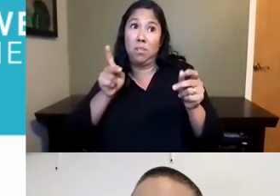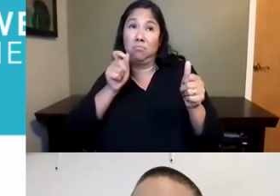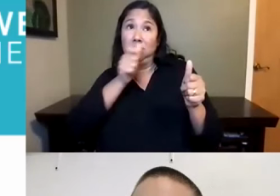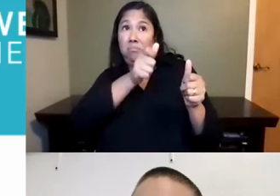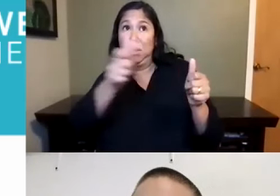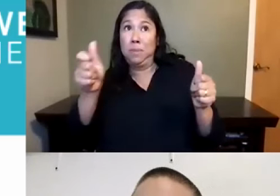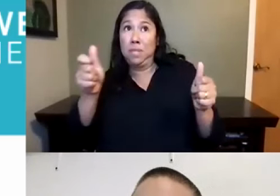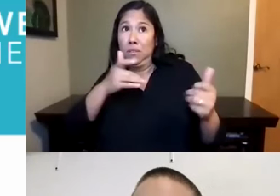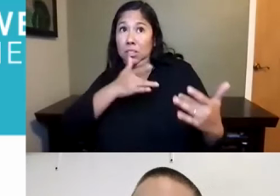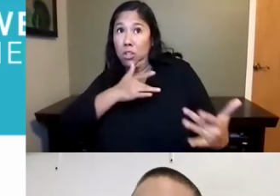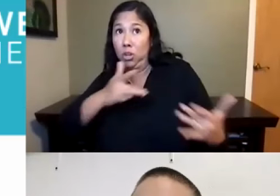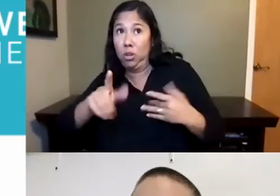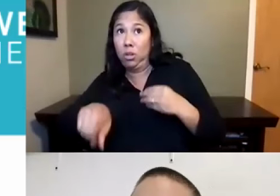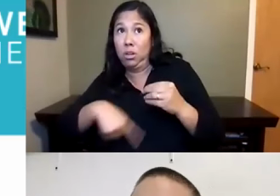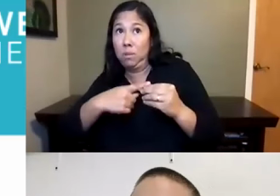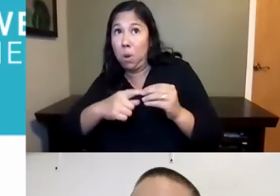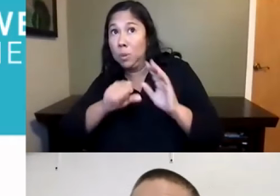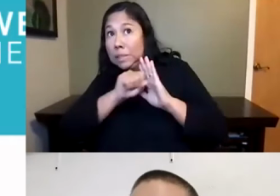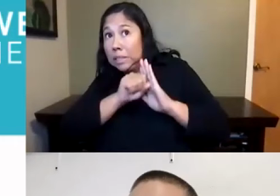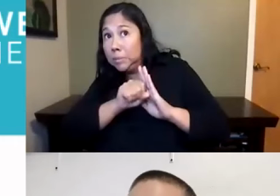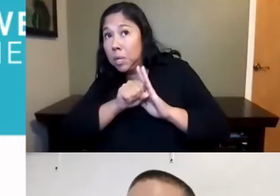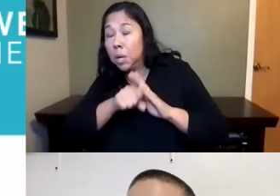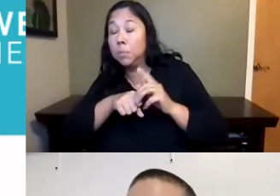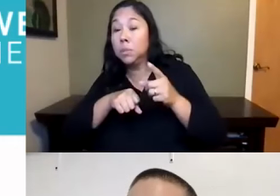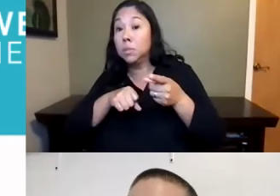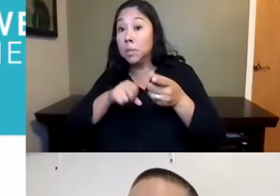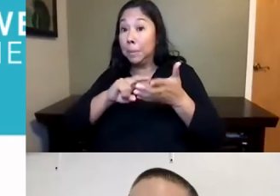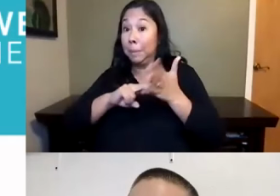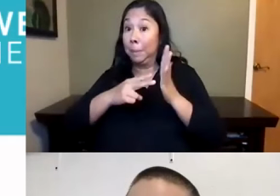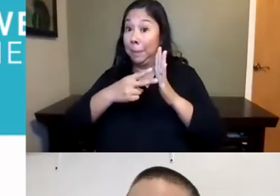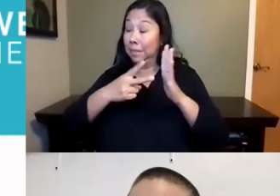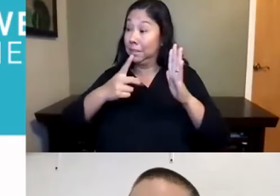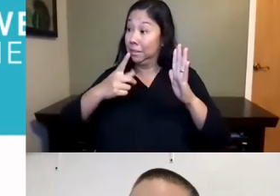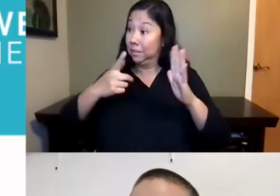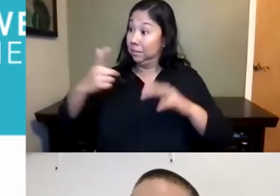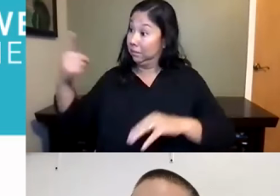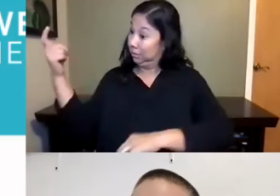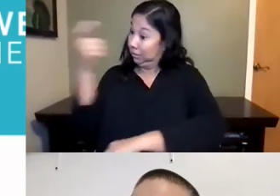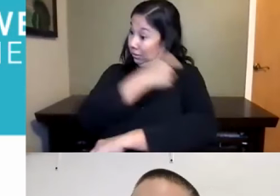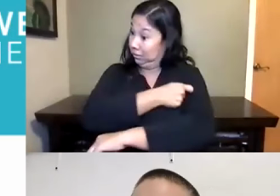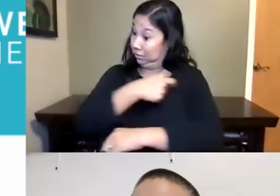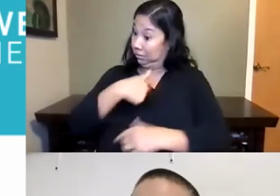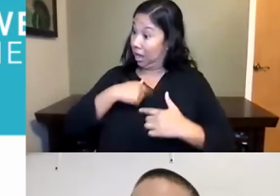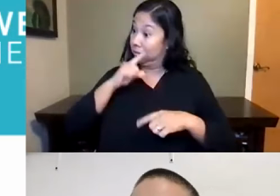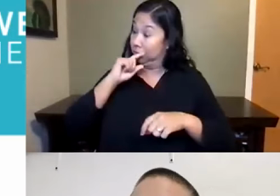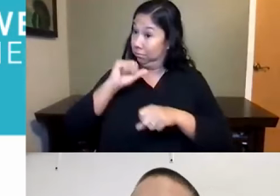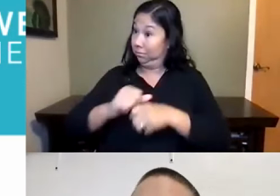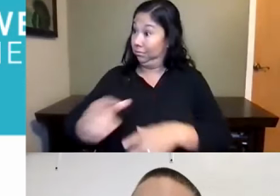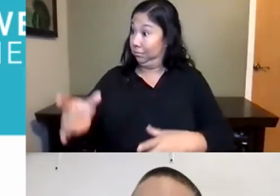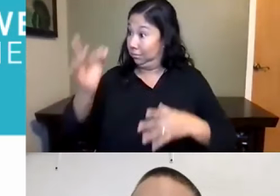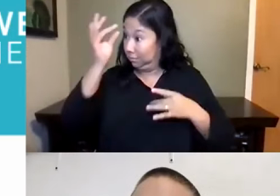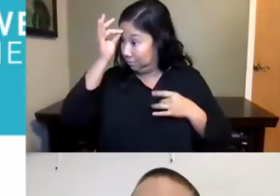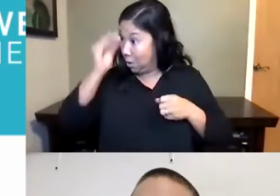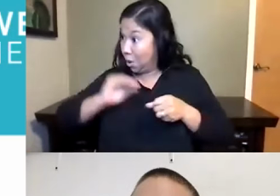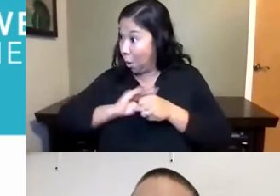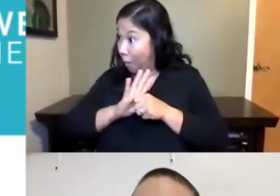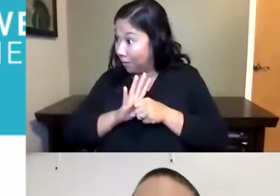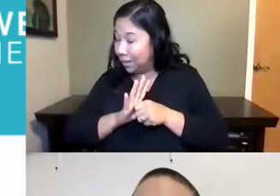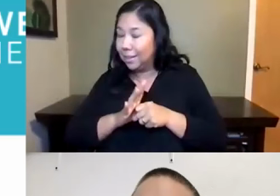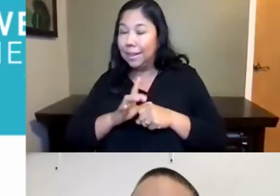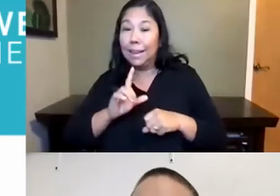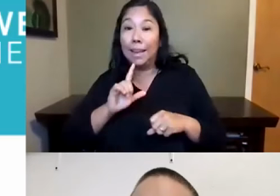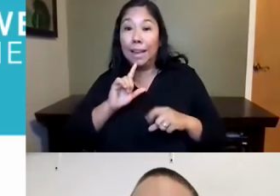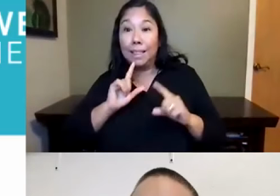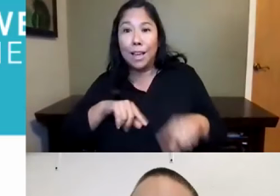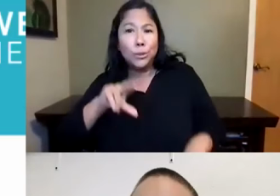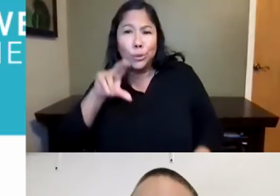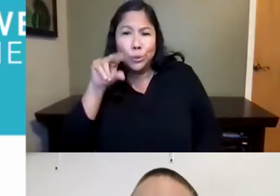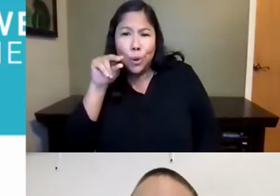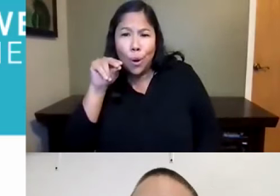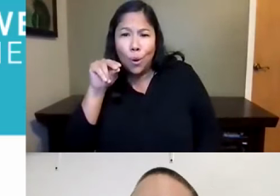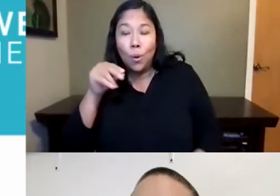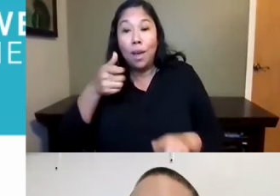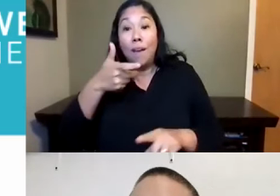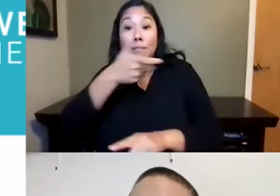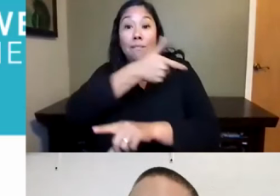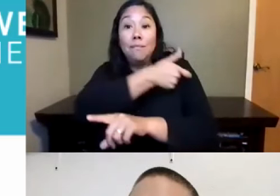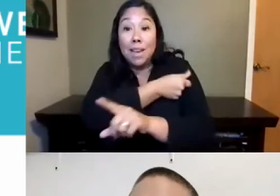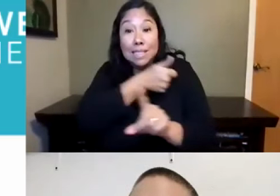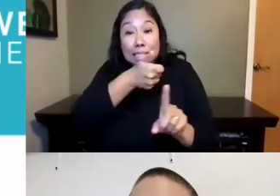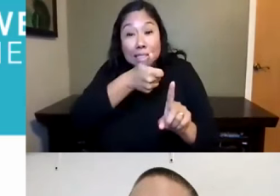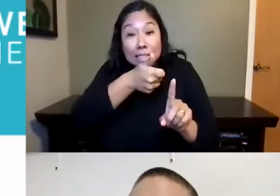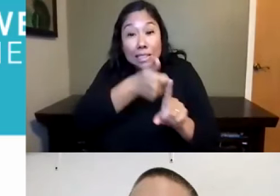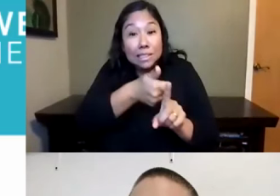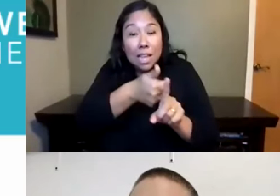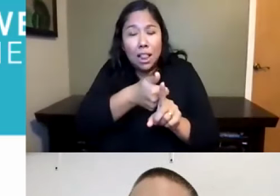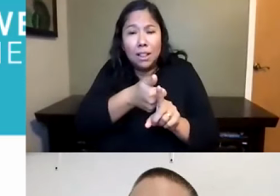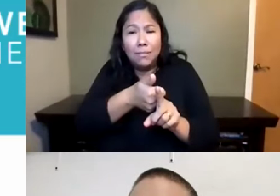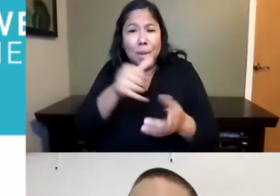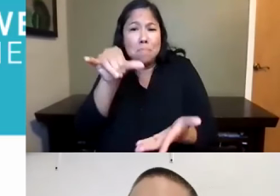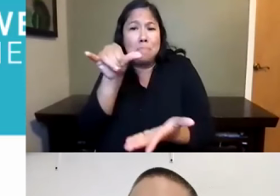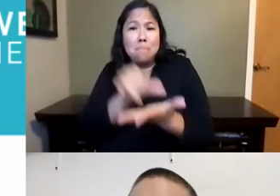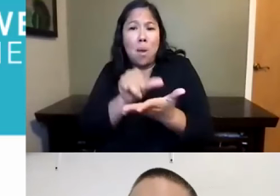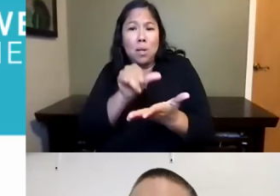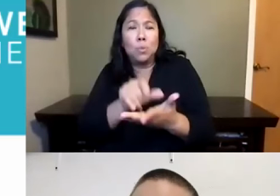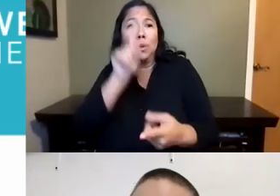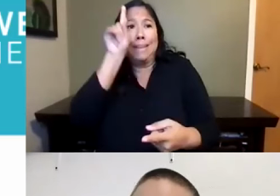that you got COVID-19. It is impossible to get the coronavirus from the vaccine.